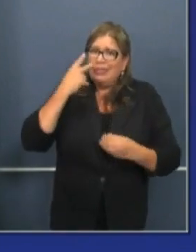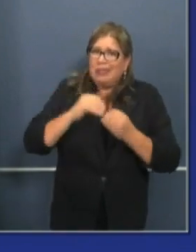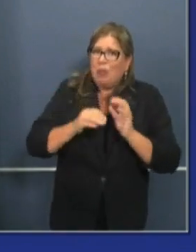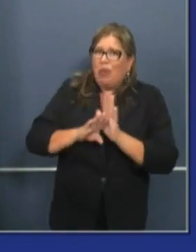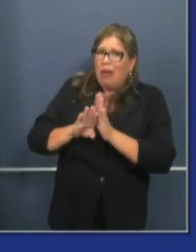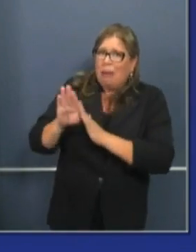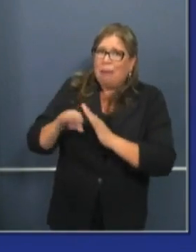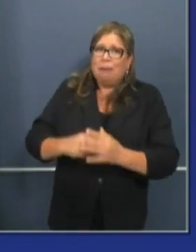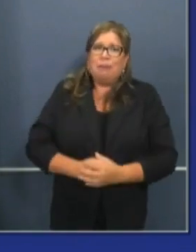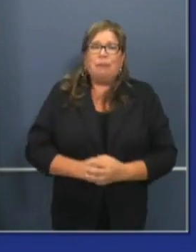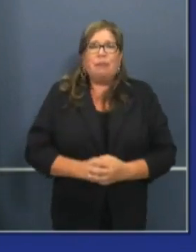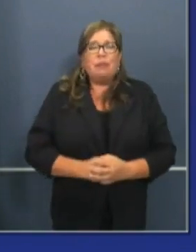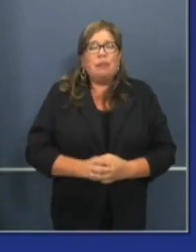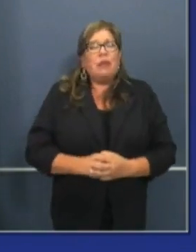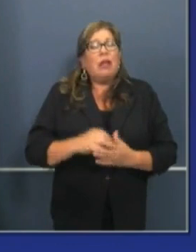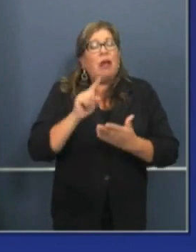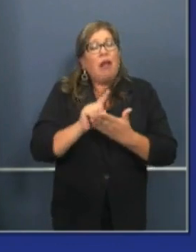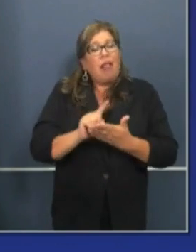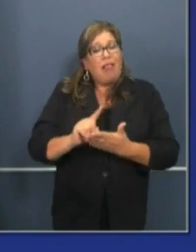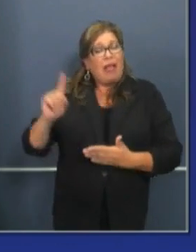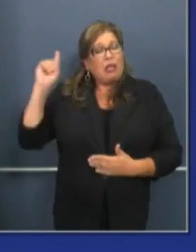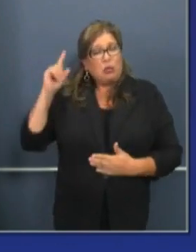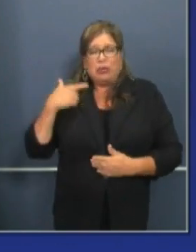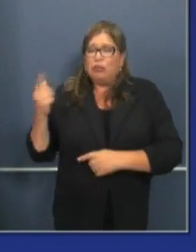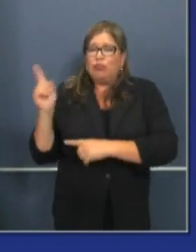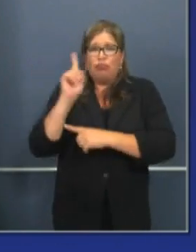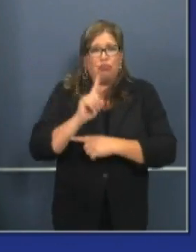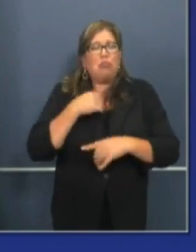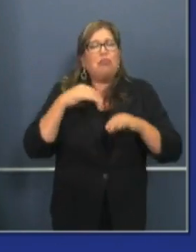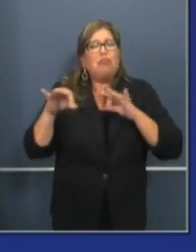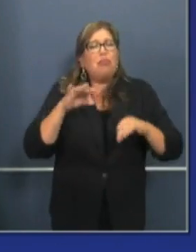WE’RE STARTING TO SEE AN INCREASE IN RELATIONS A WEEK AGO.